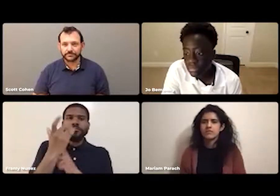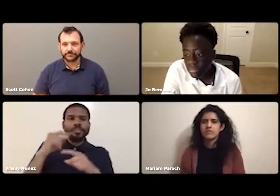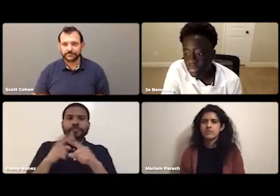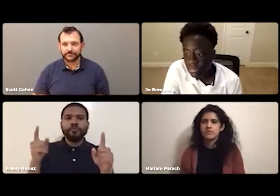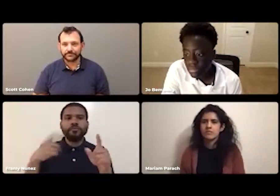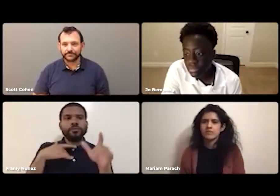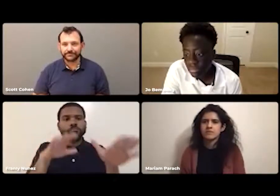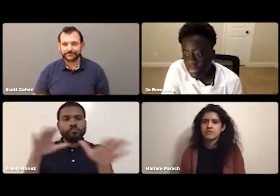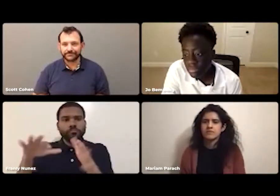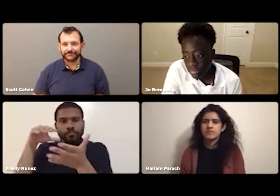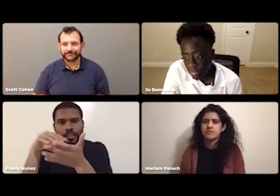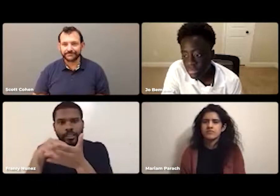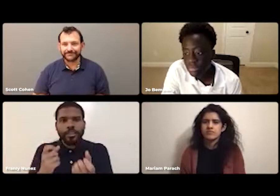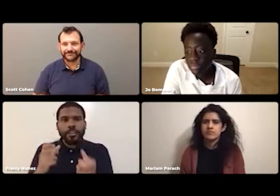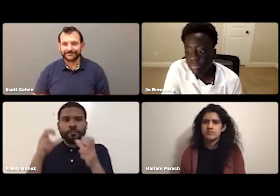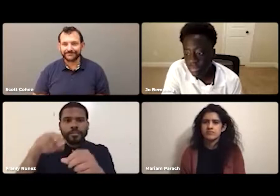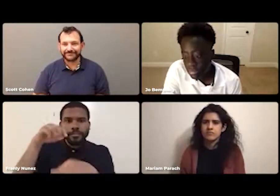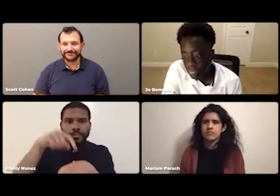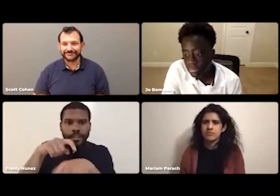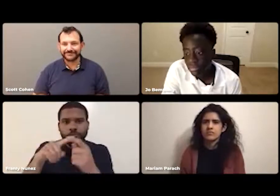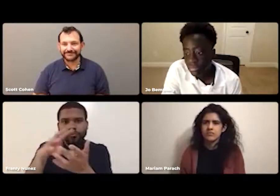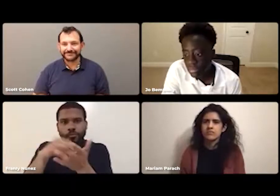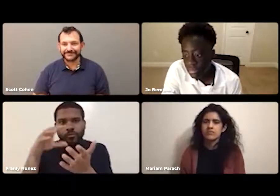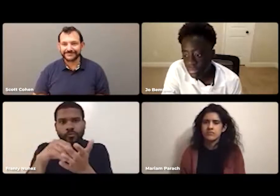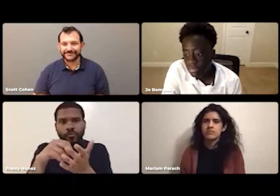The pacing is just so quick. My culture is different.